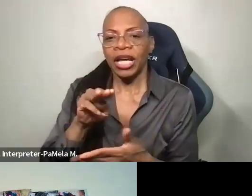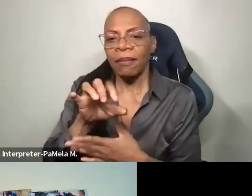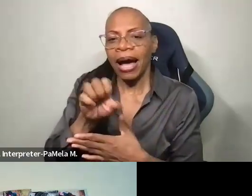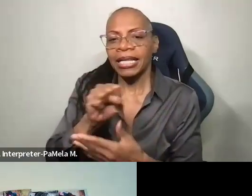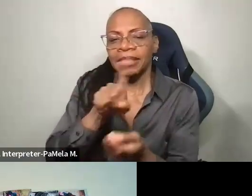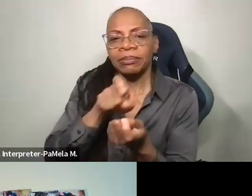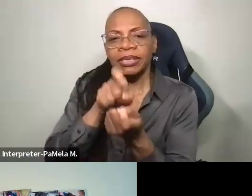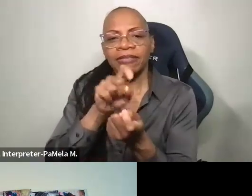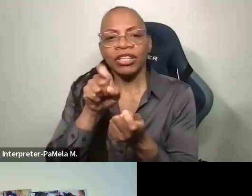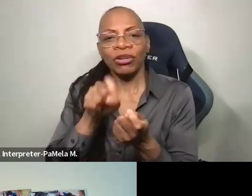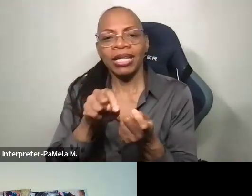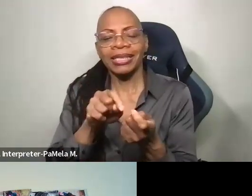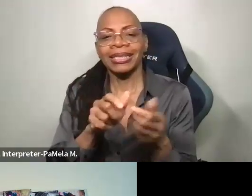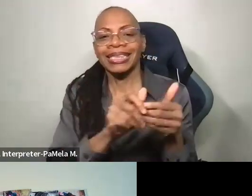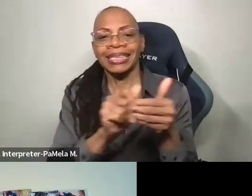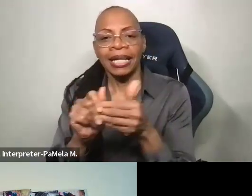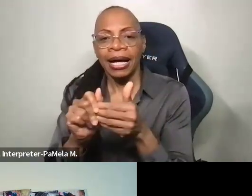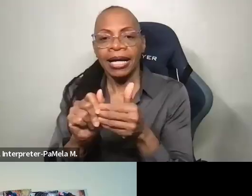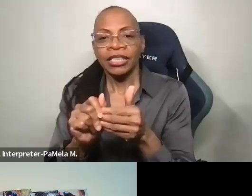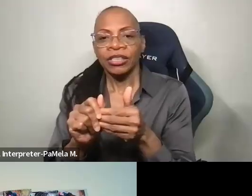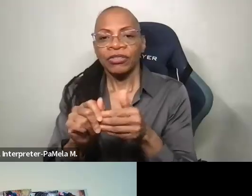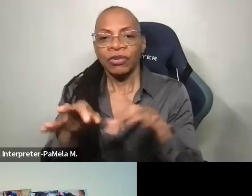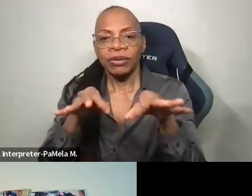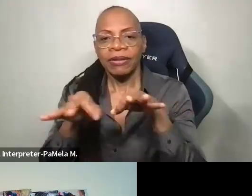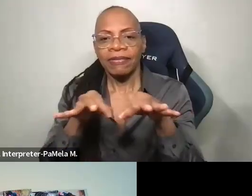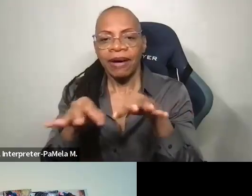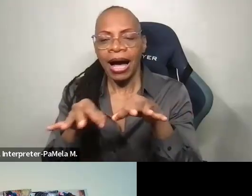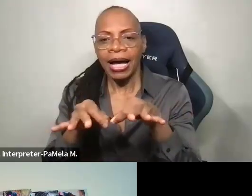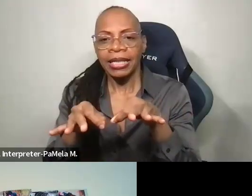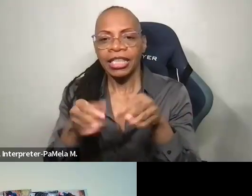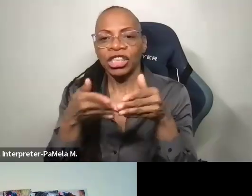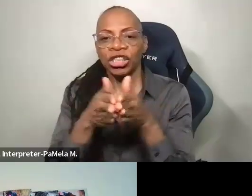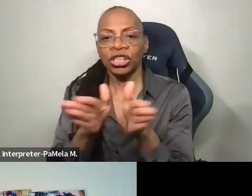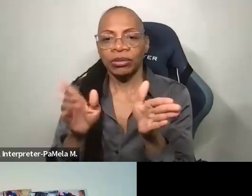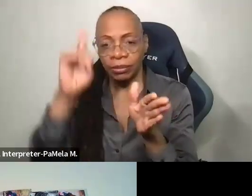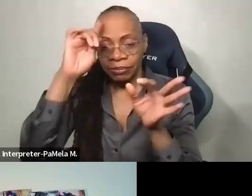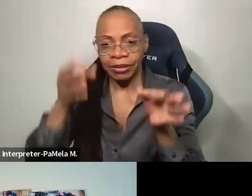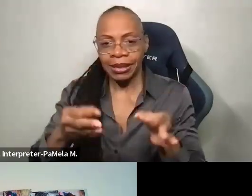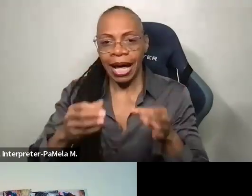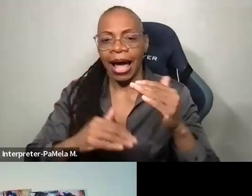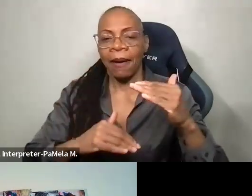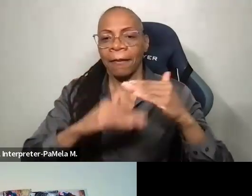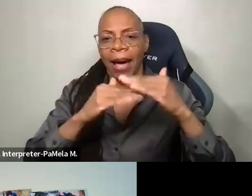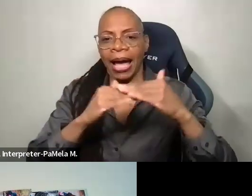about guidance for defining generally reside maximum, re-engagement minimums, automatic exit maximums.